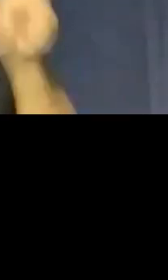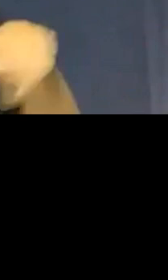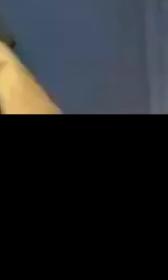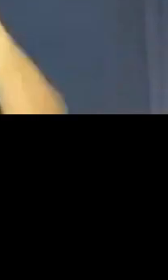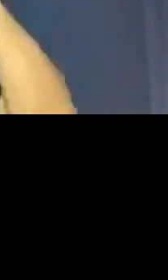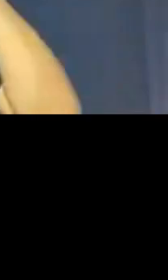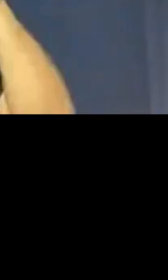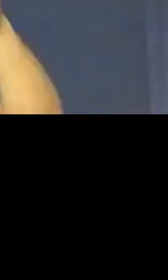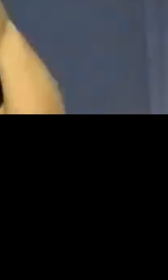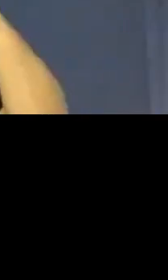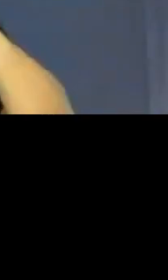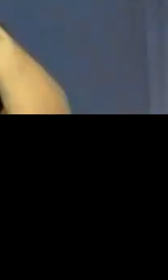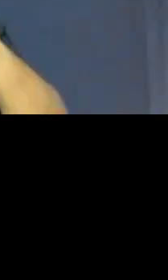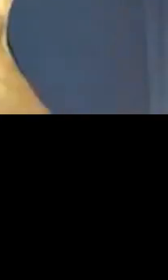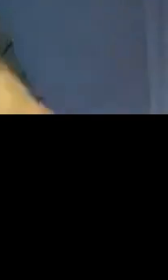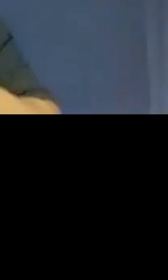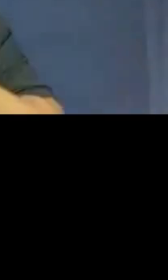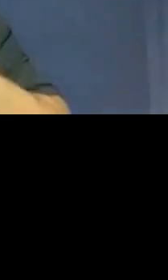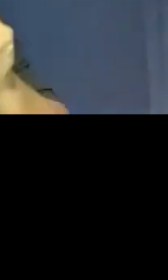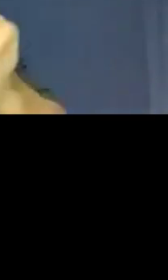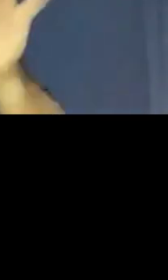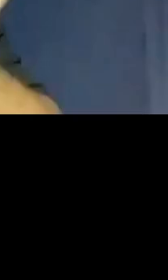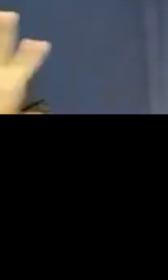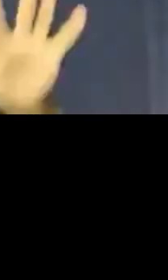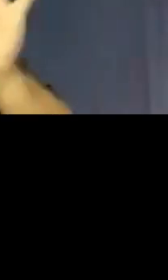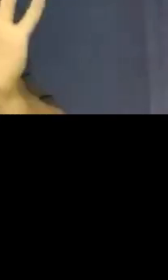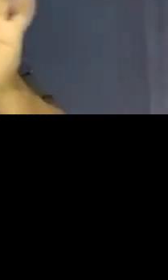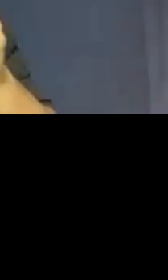It's probably going to be a week, about a week, but you'll hear from us when it's ready.